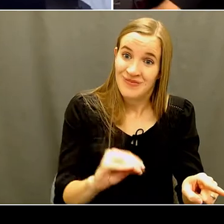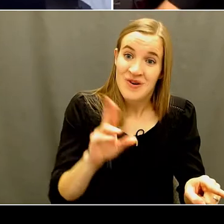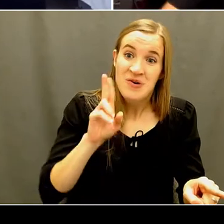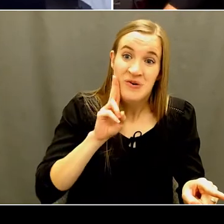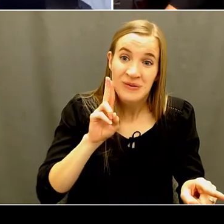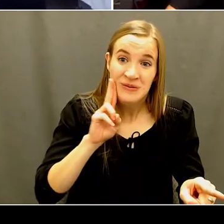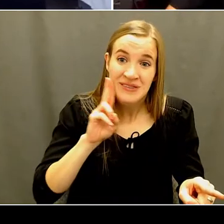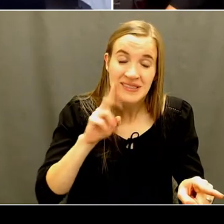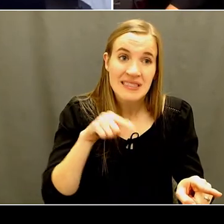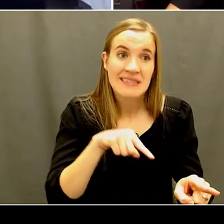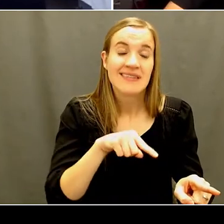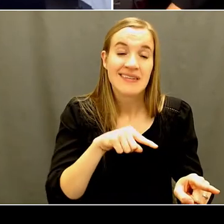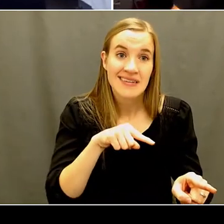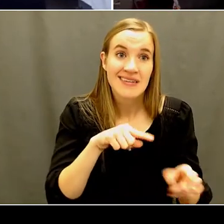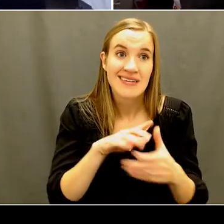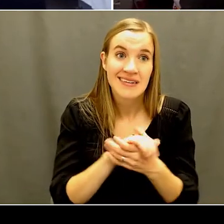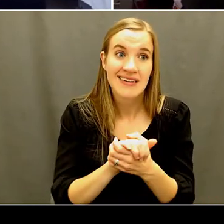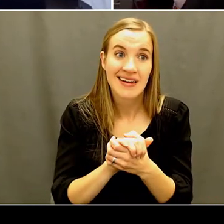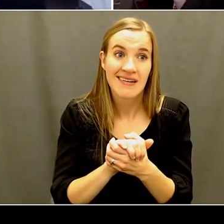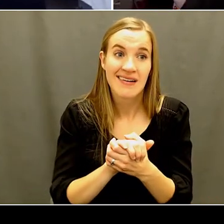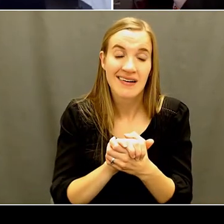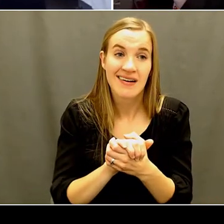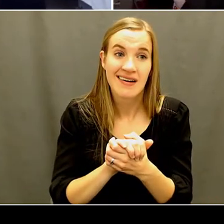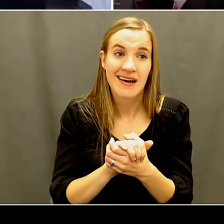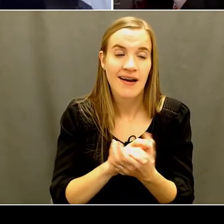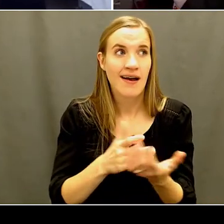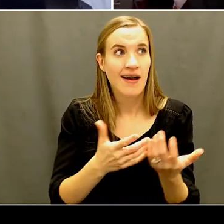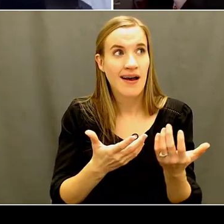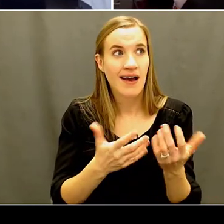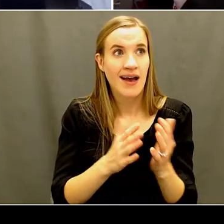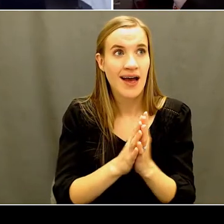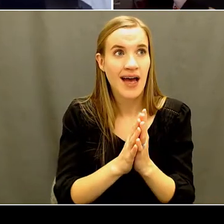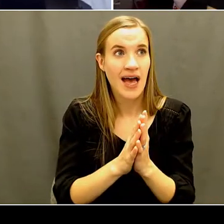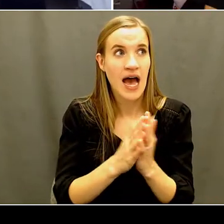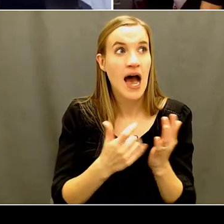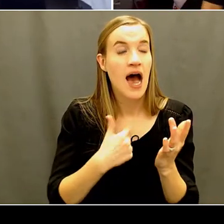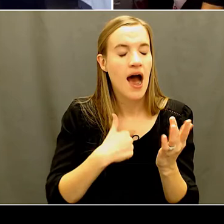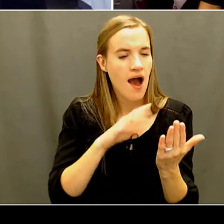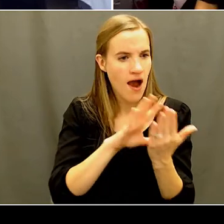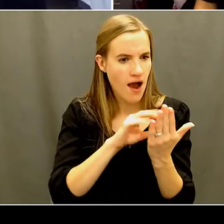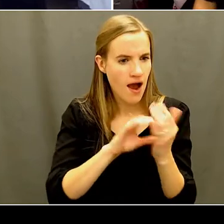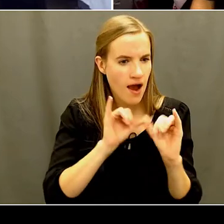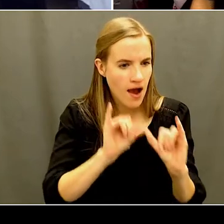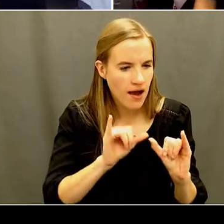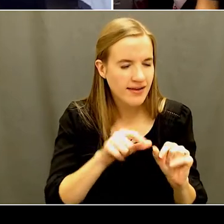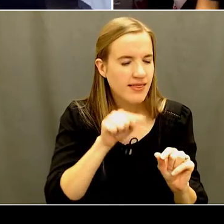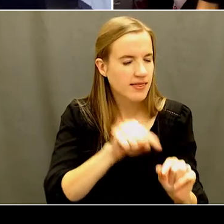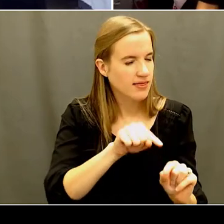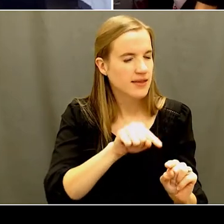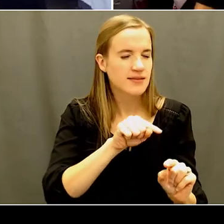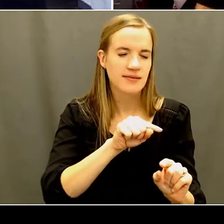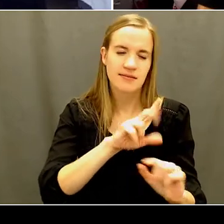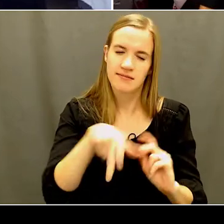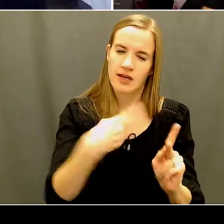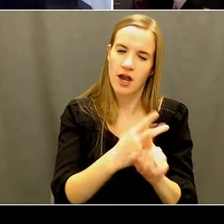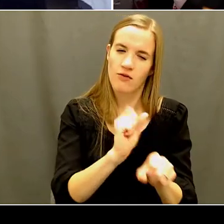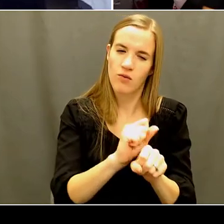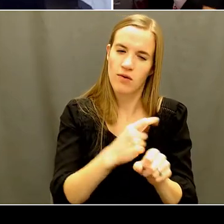I was in the White House. And um, it, when, when the CEO job became open, you